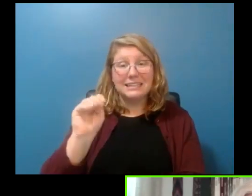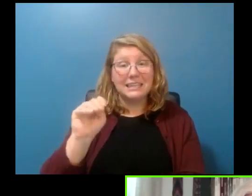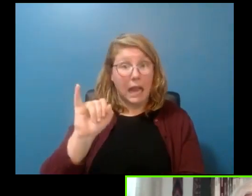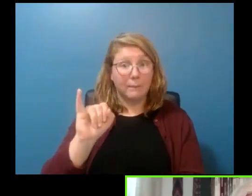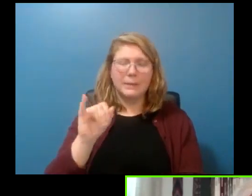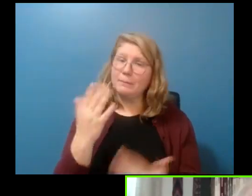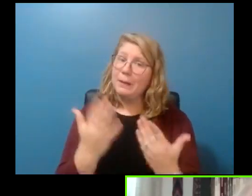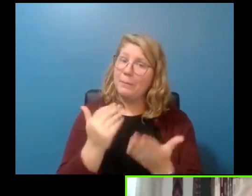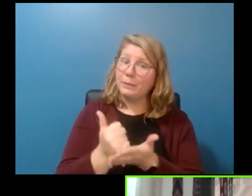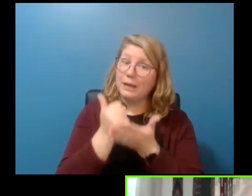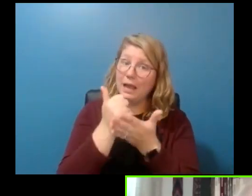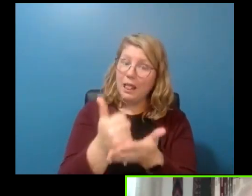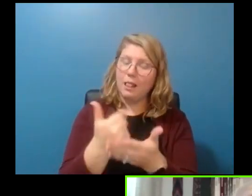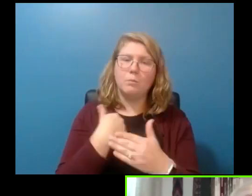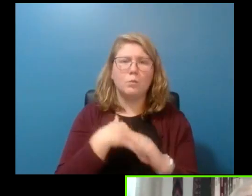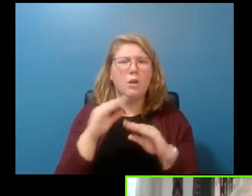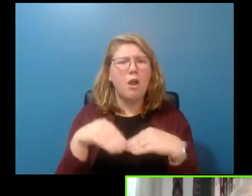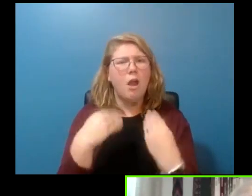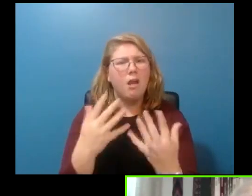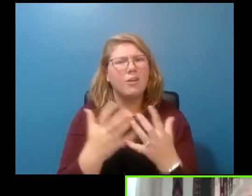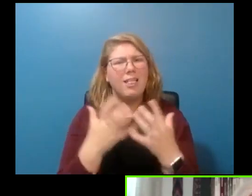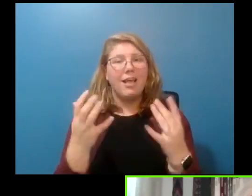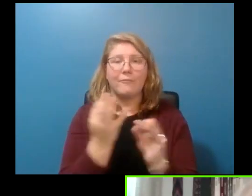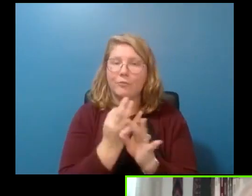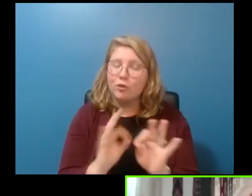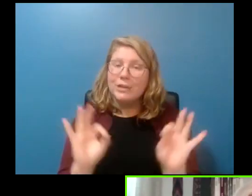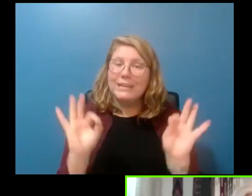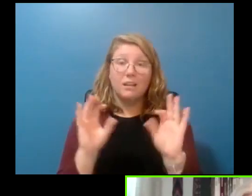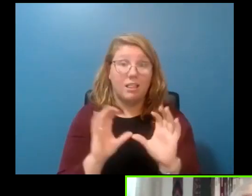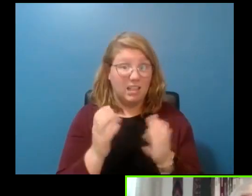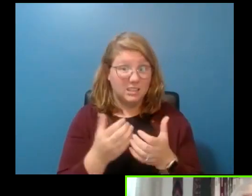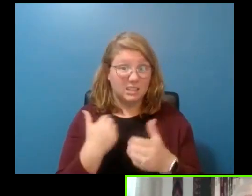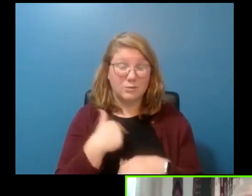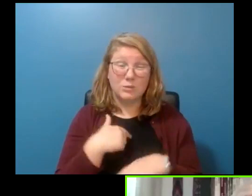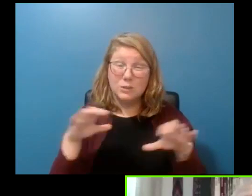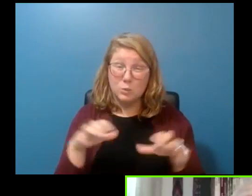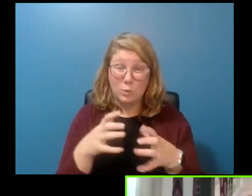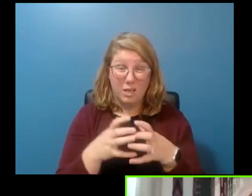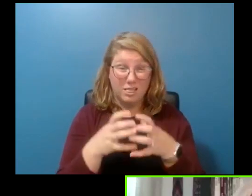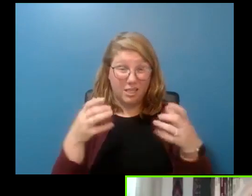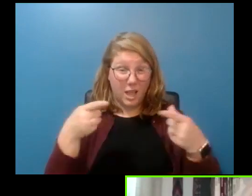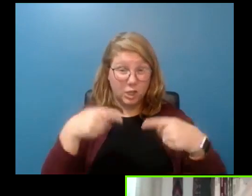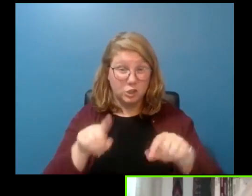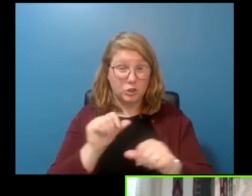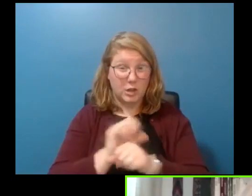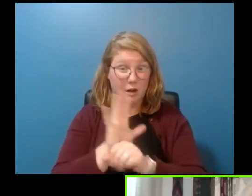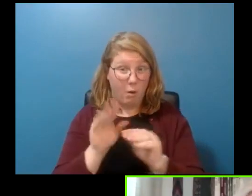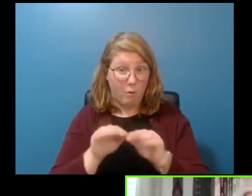morning. So, do the grace and space and I think that helps us as